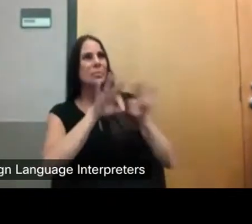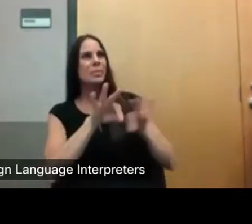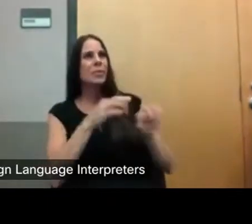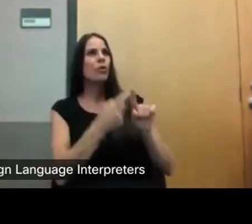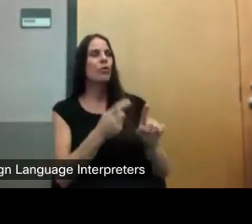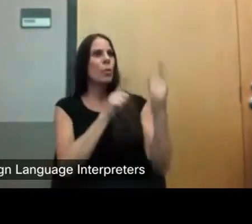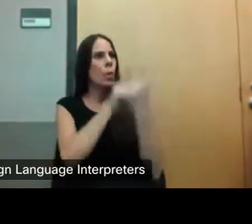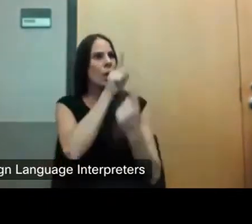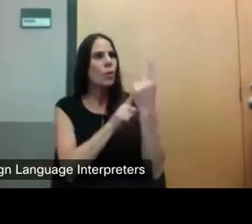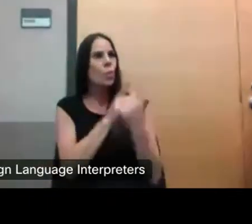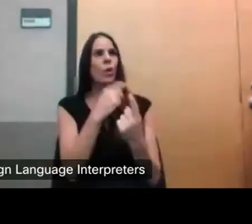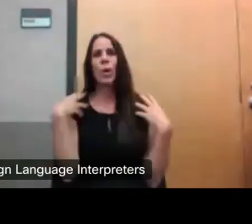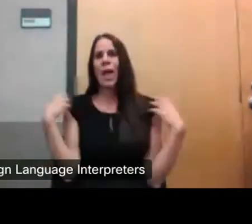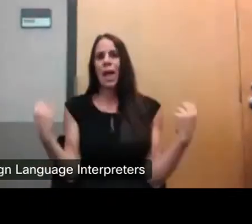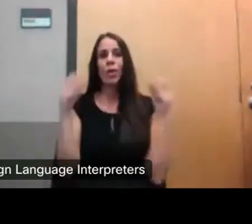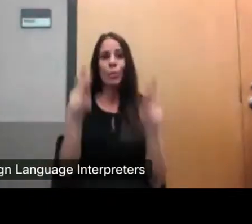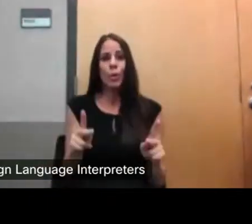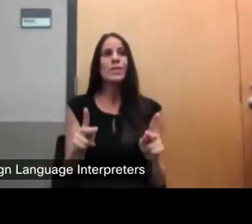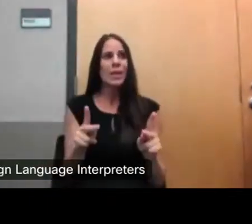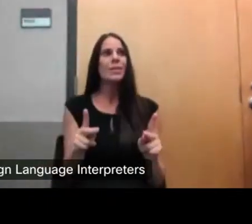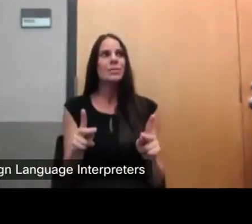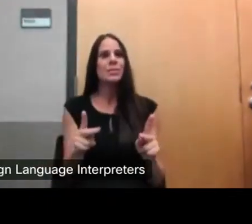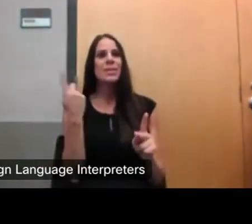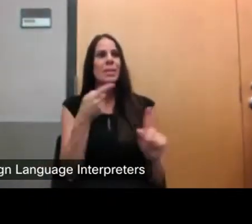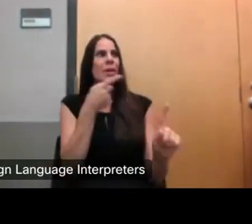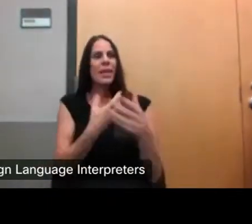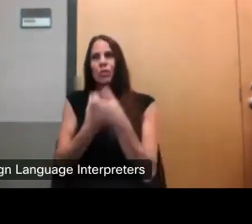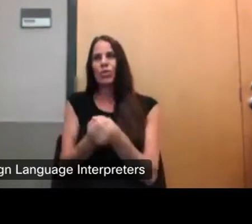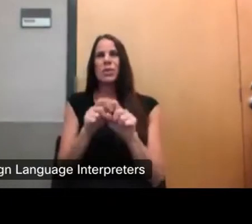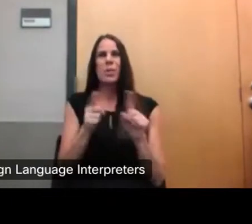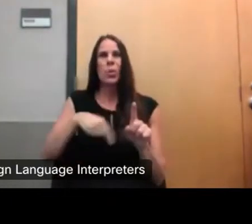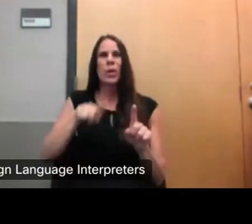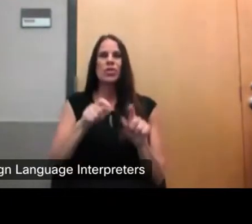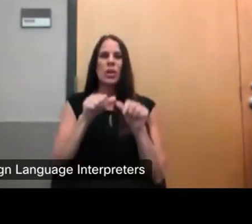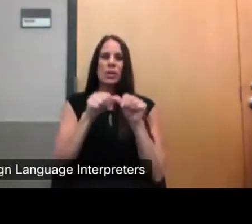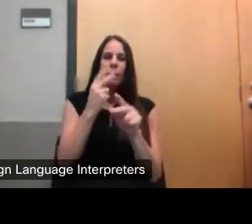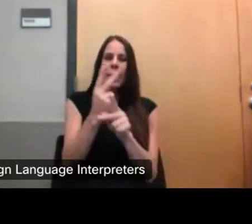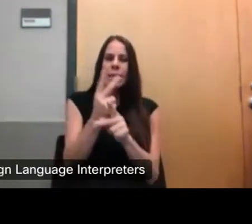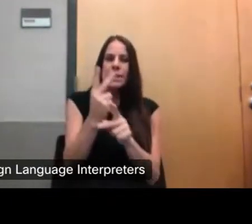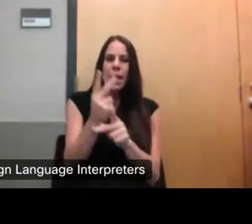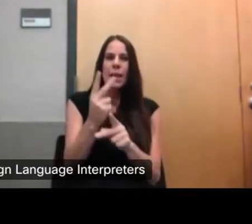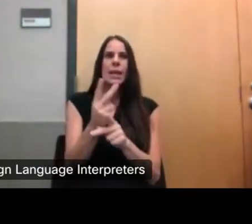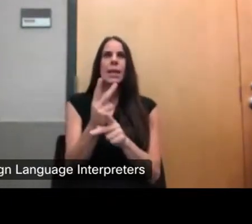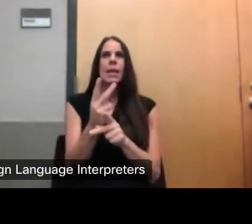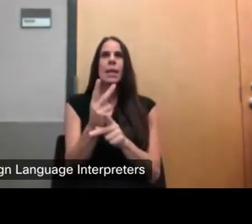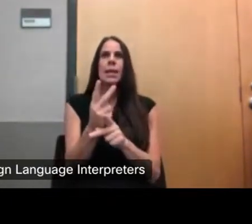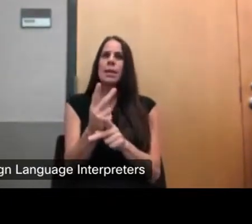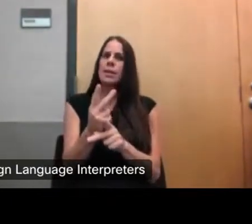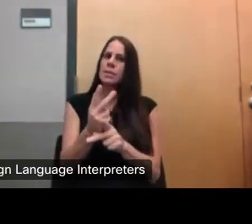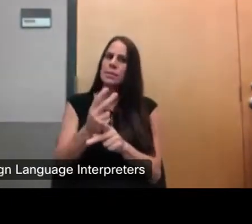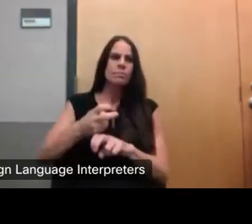or or somebody else who's trusted and them, but that we should maintain just solid health.